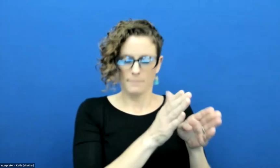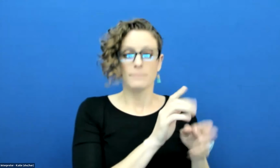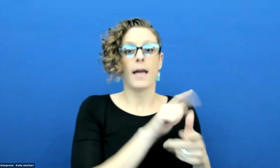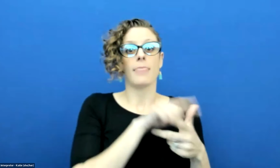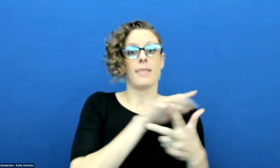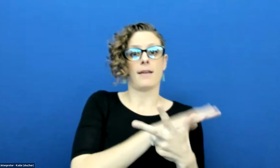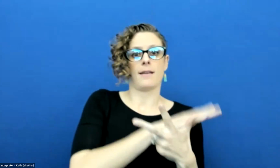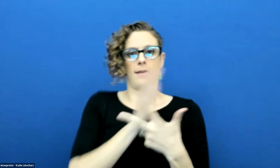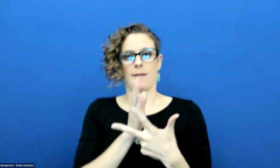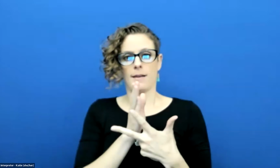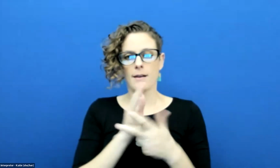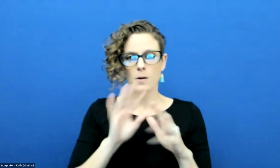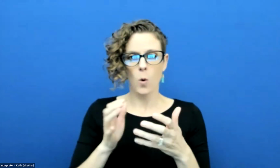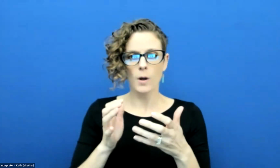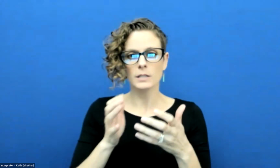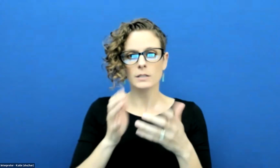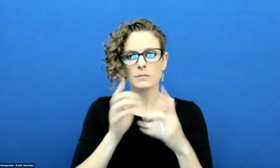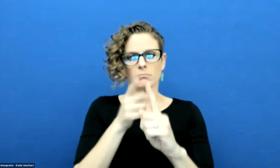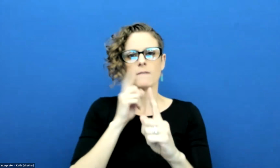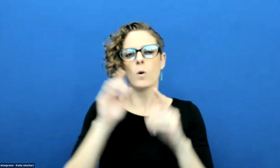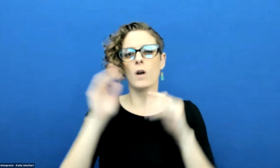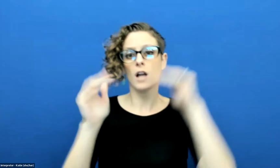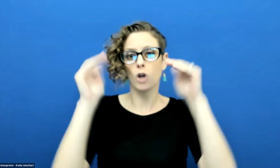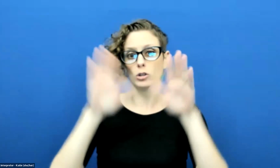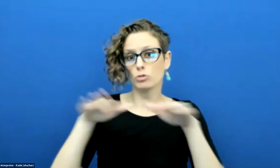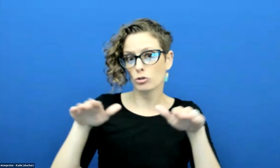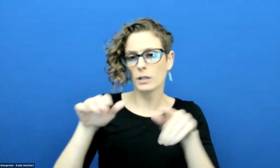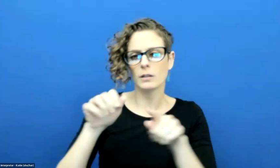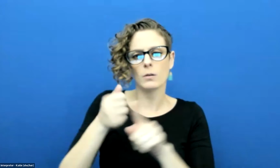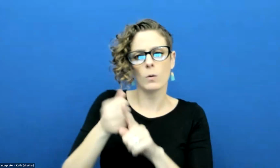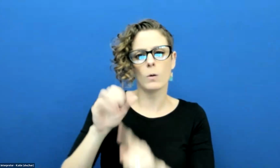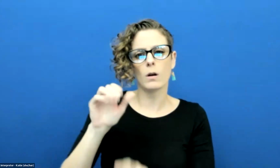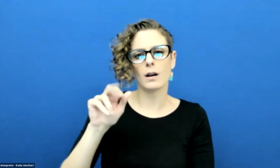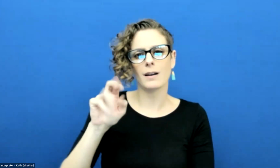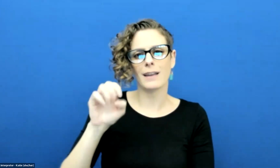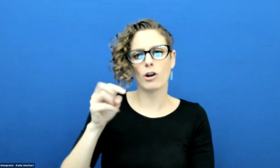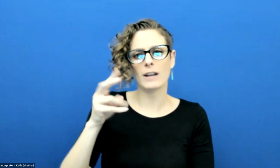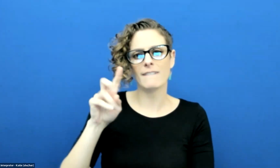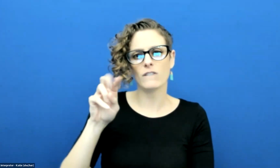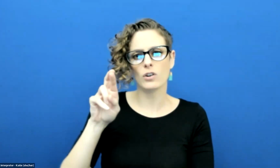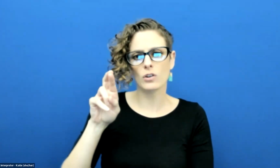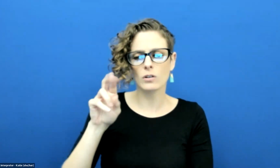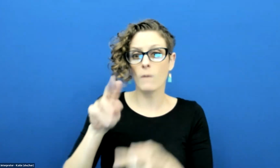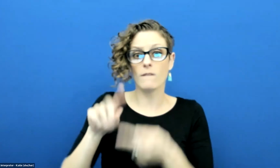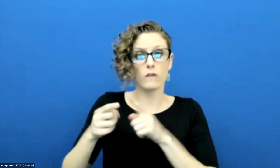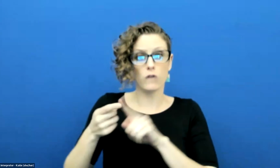aim it at adult children or caregivers or friends of people who are aren't able to do that anymore